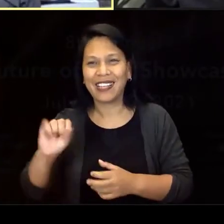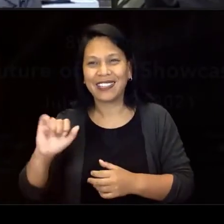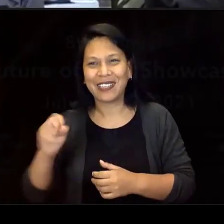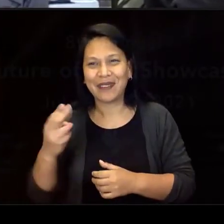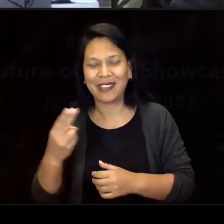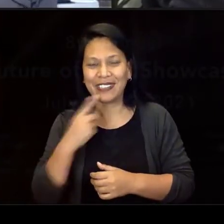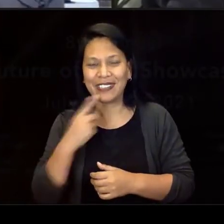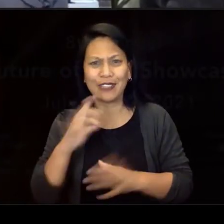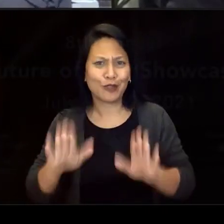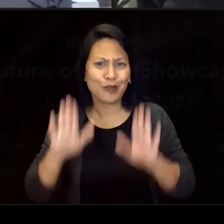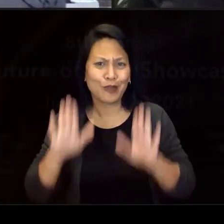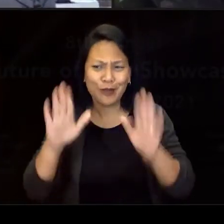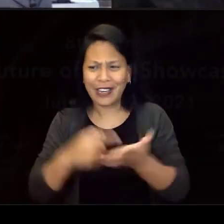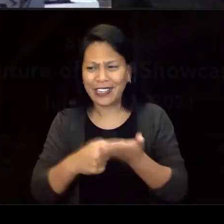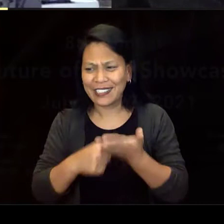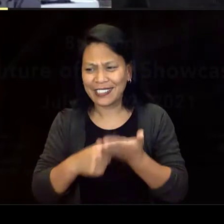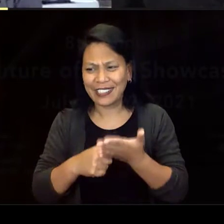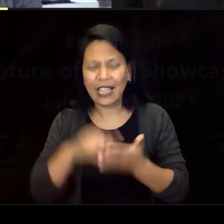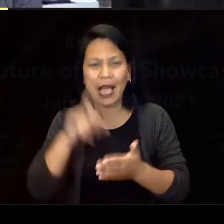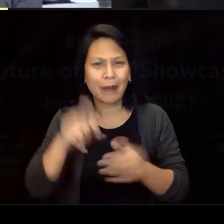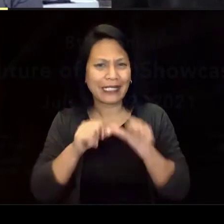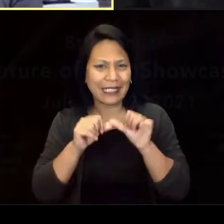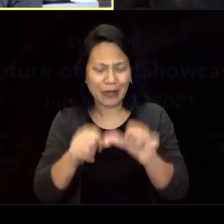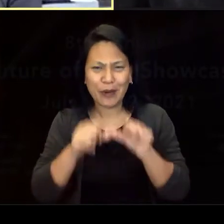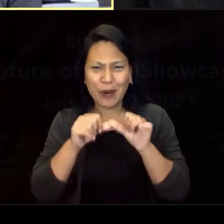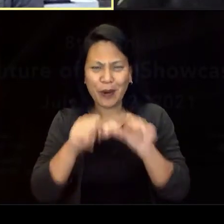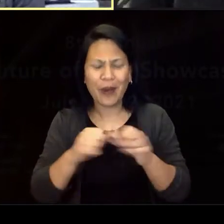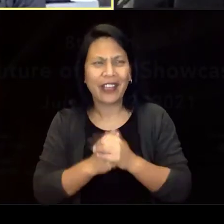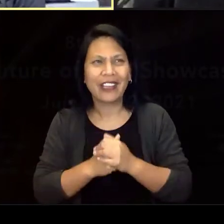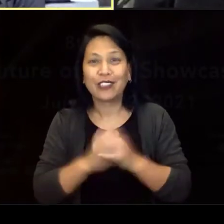I have to keep going but there is so much to unpack with everything.